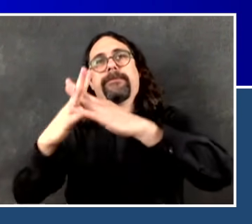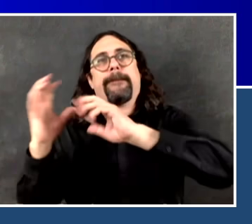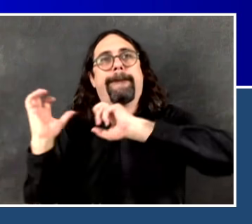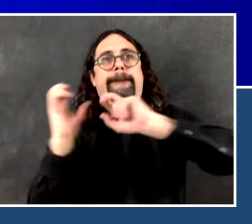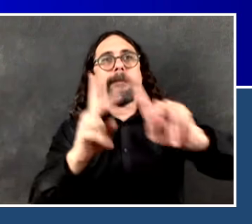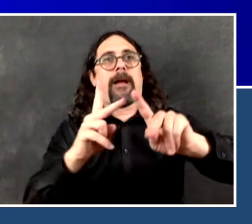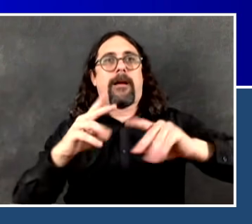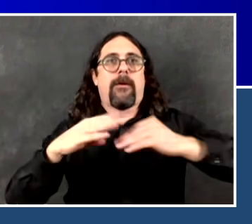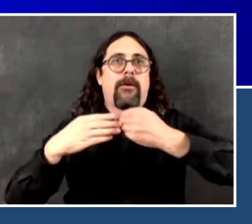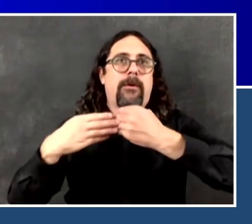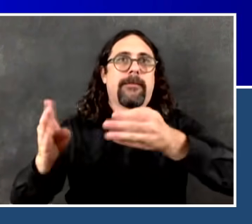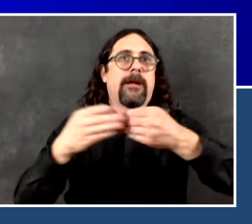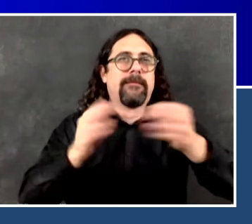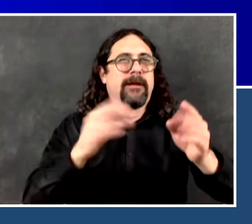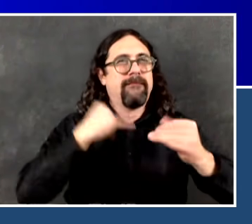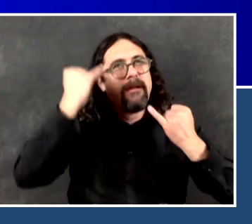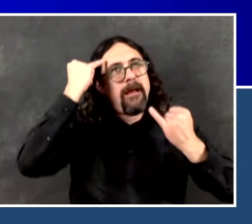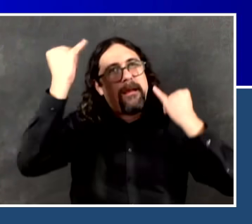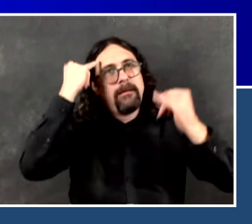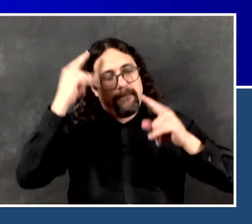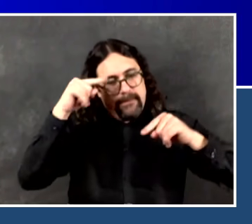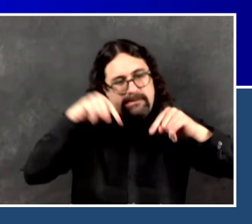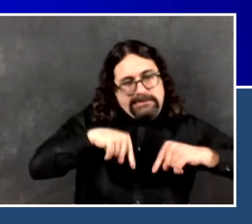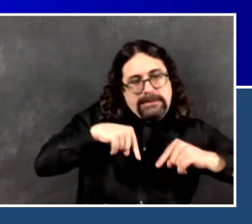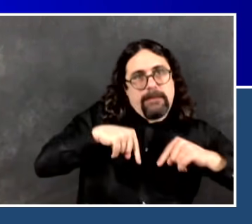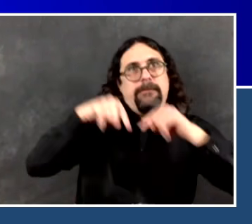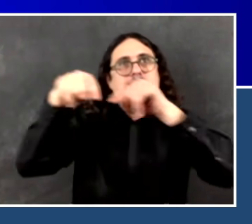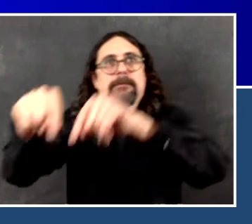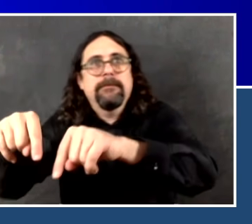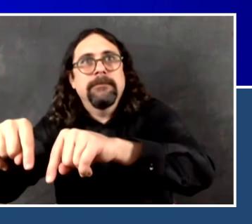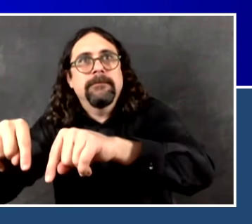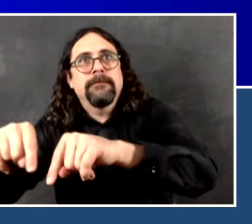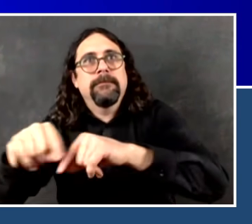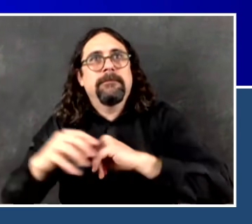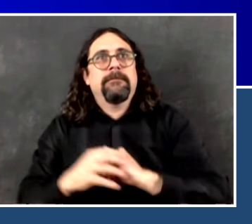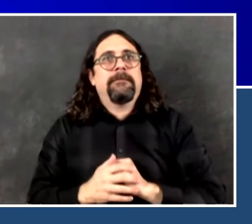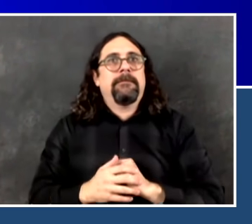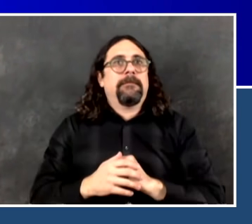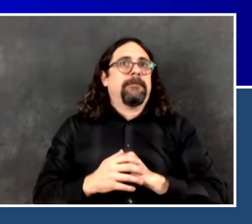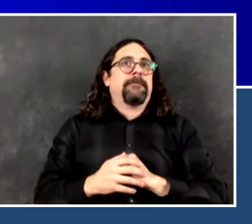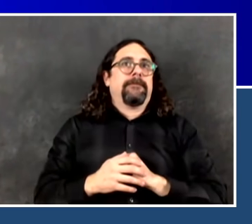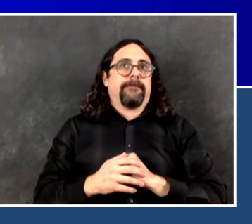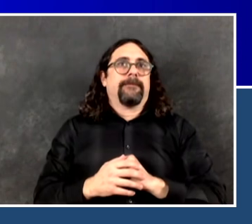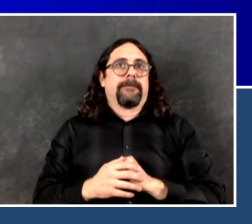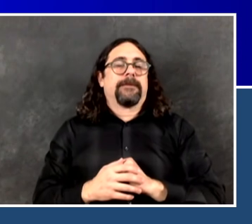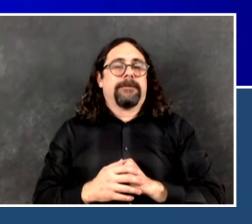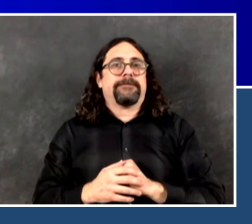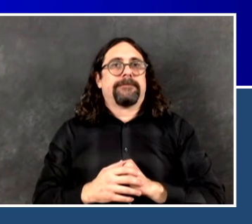BACK NOT JUST TO A POINT WHERE LIFE FEELS MORE NORMAL, BUT GETTING BACK TO A